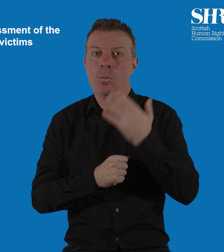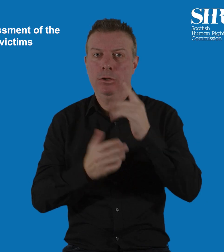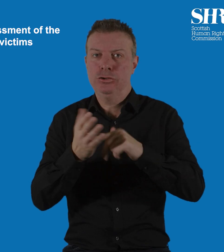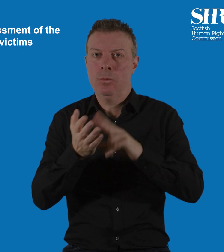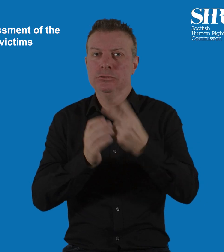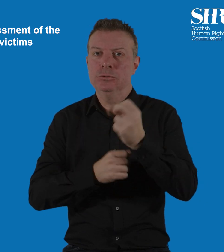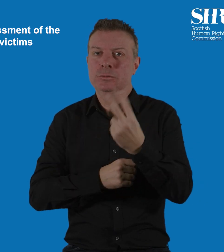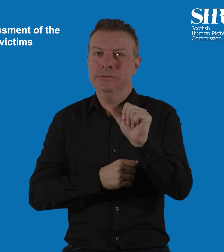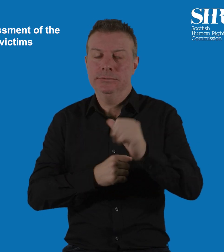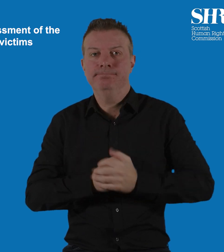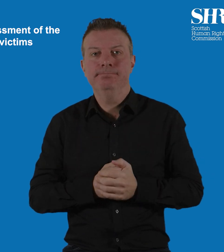January 2026